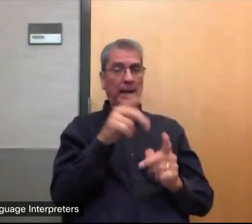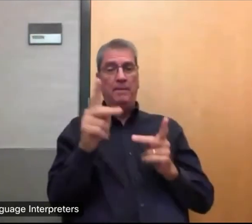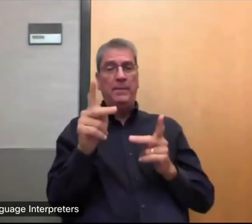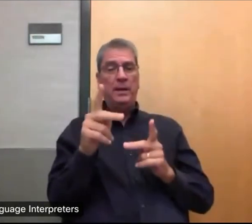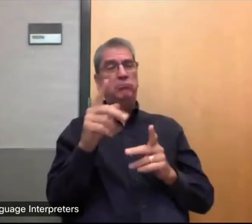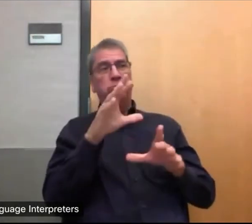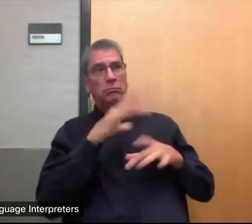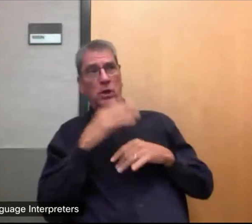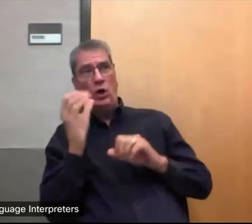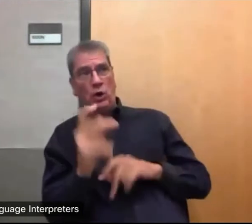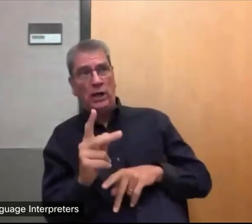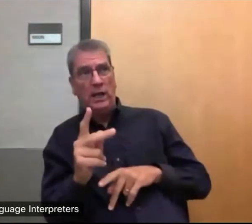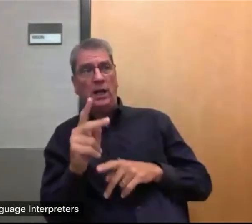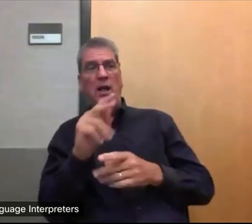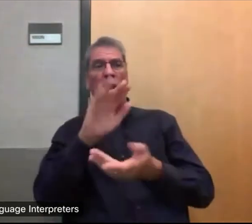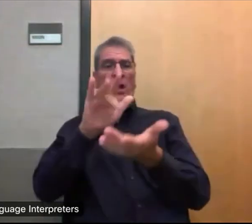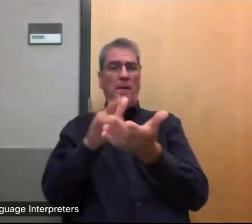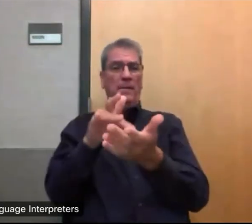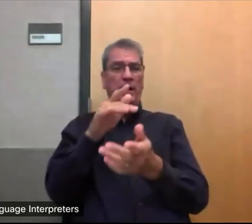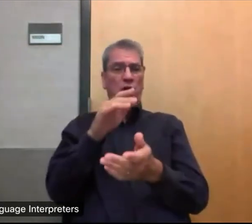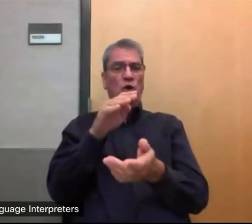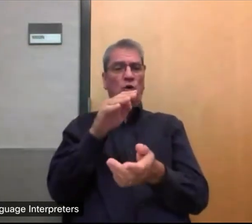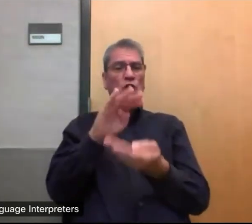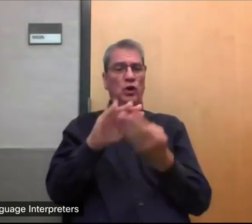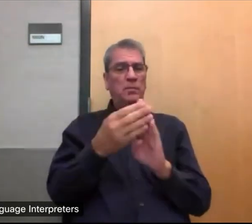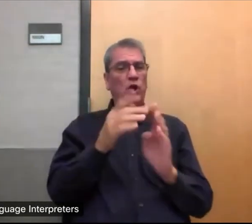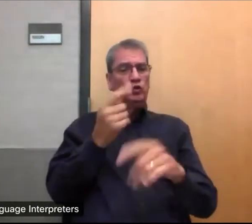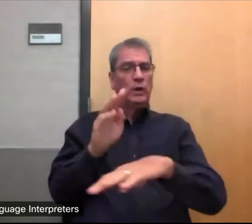community cautioning against that. But, um, there's so many voices out there